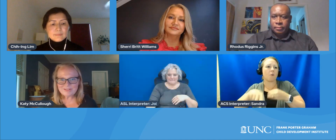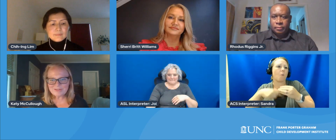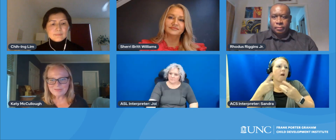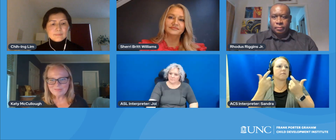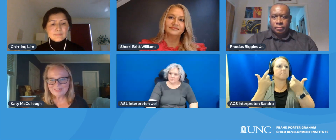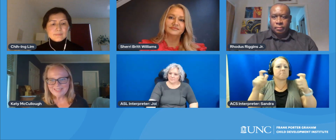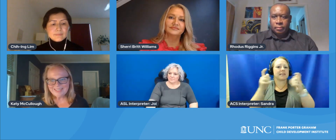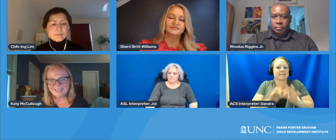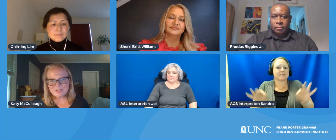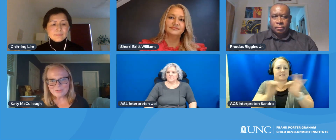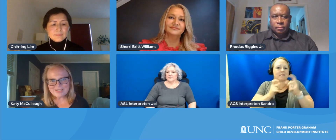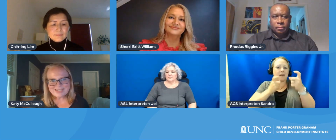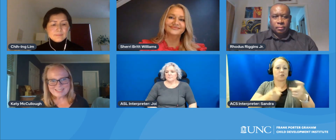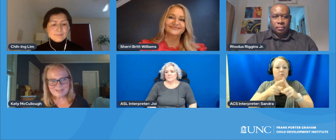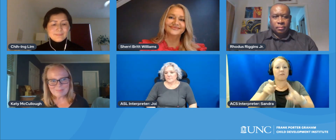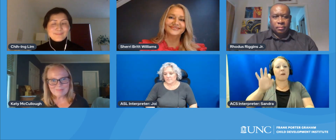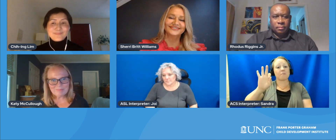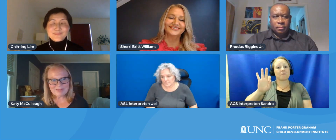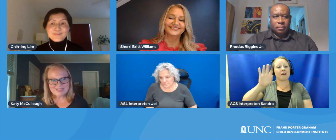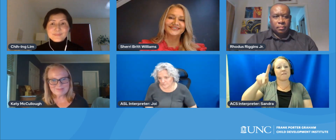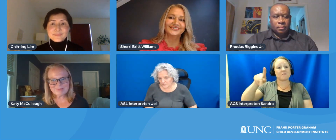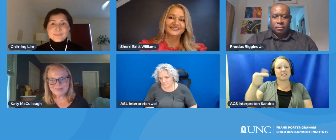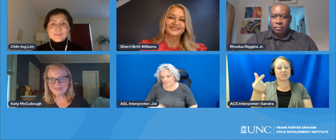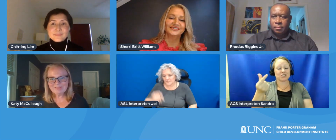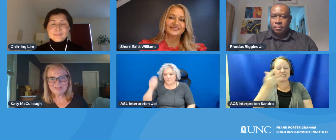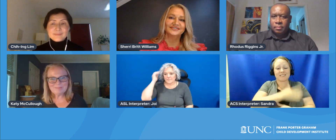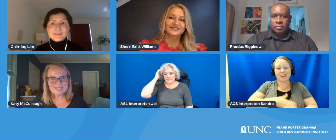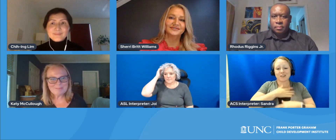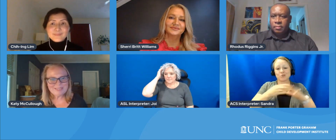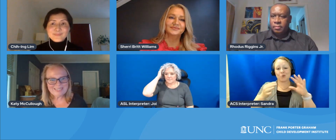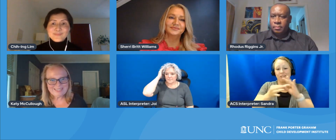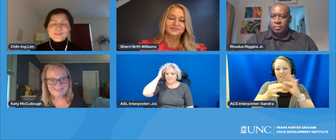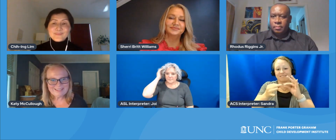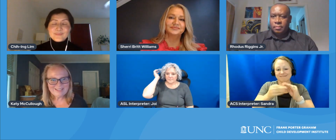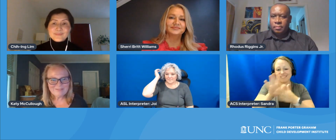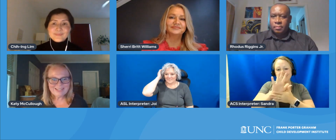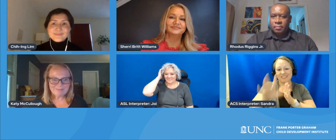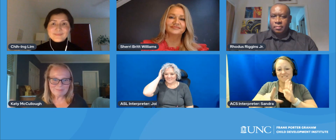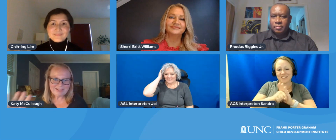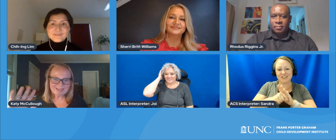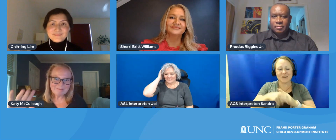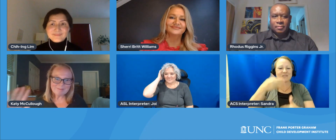So enjoy this clip and Betsy will wrap us up at the end. Thank you again, everybody.